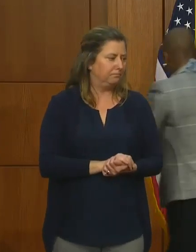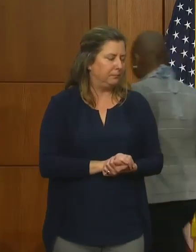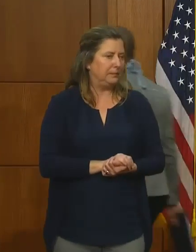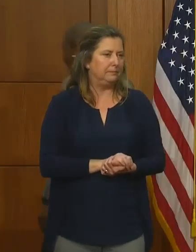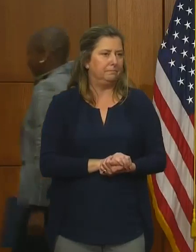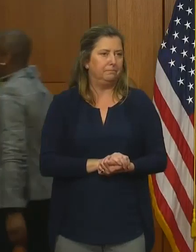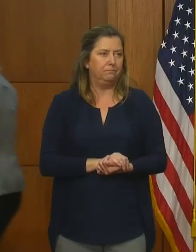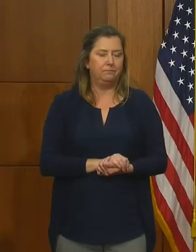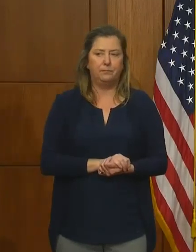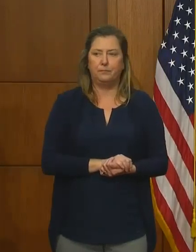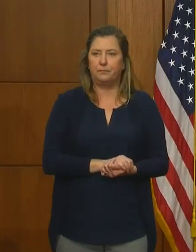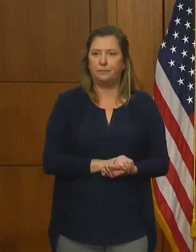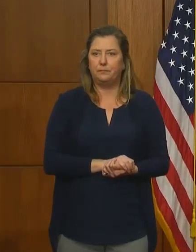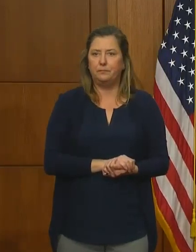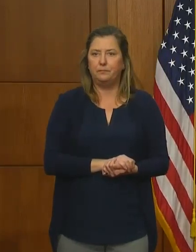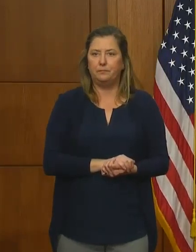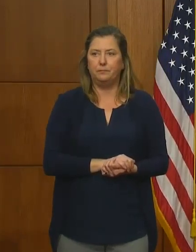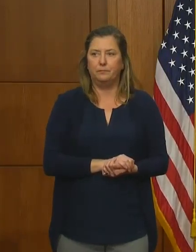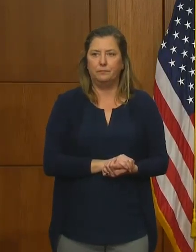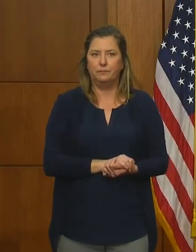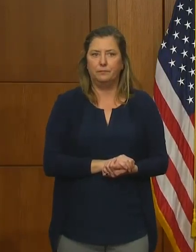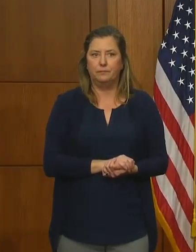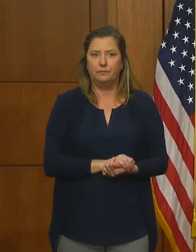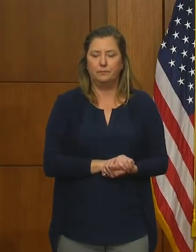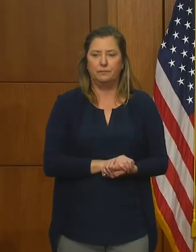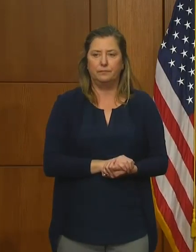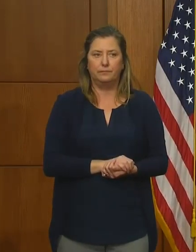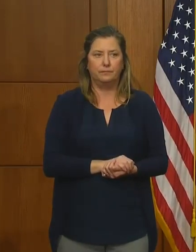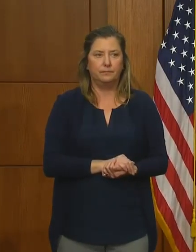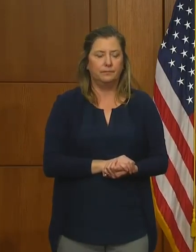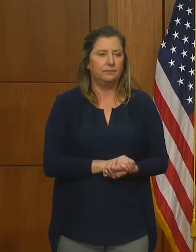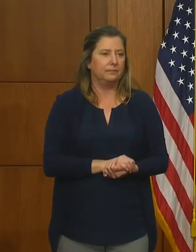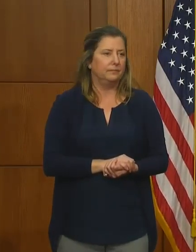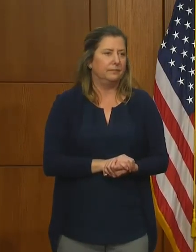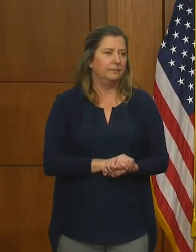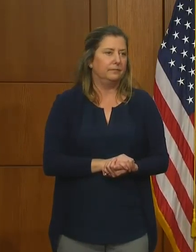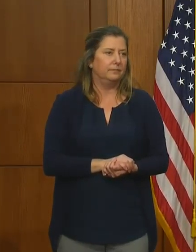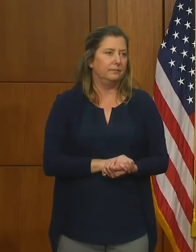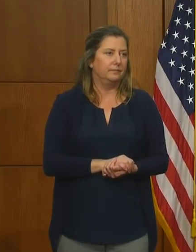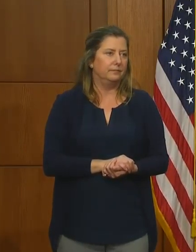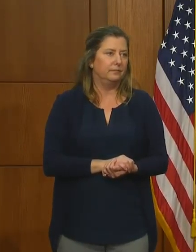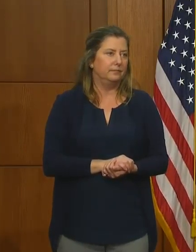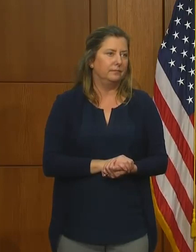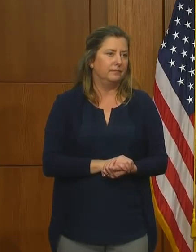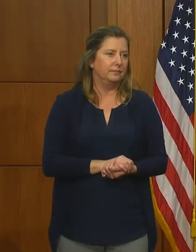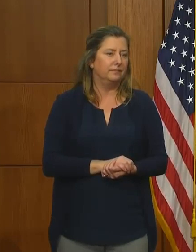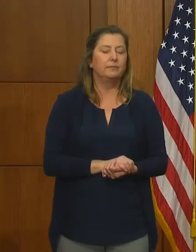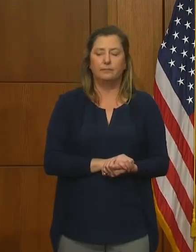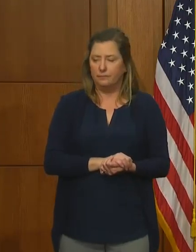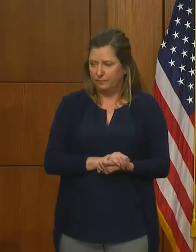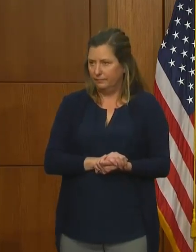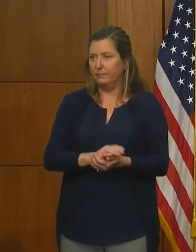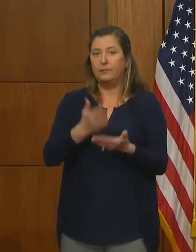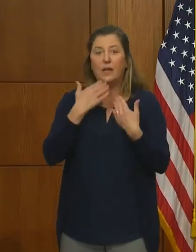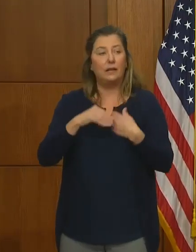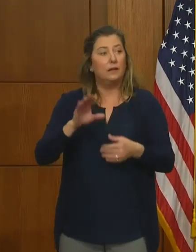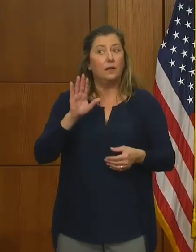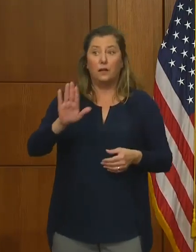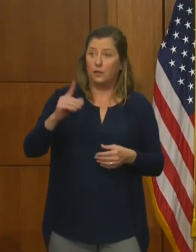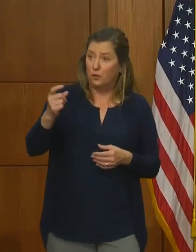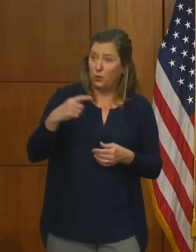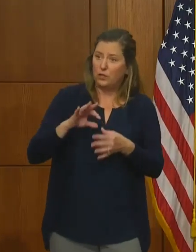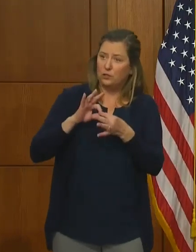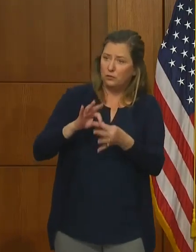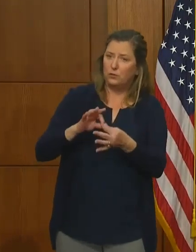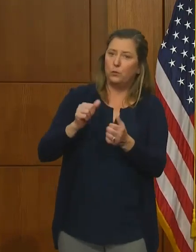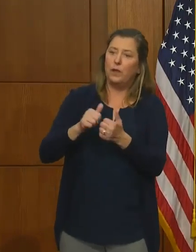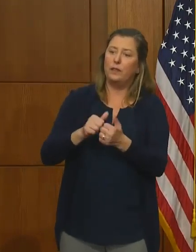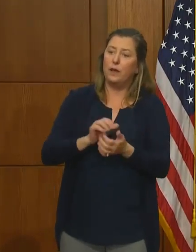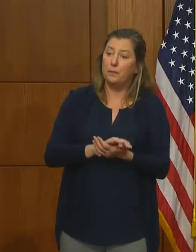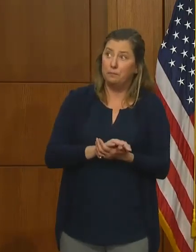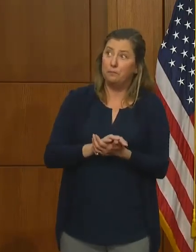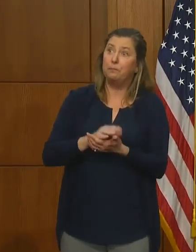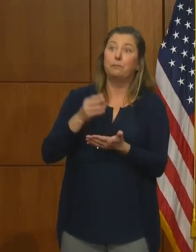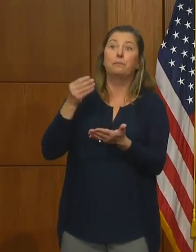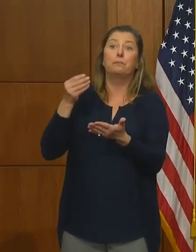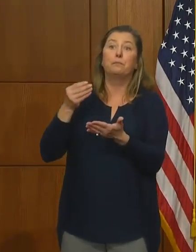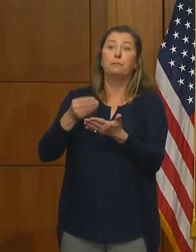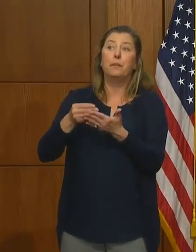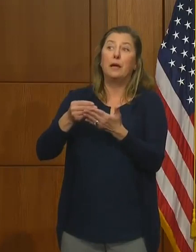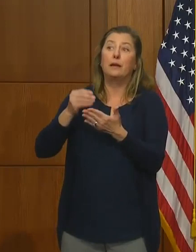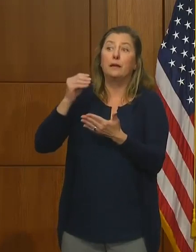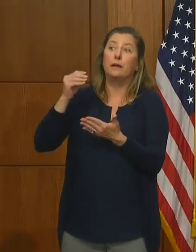FINANCE TO ADDRESS THAT. THANK